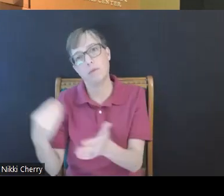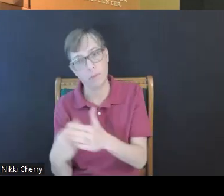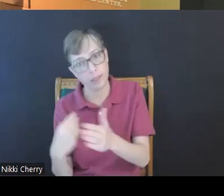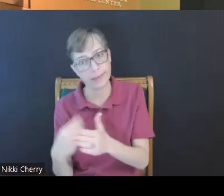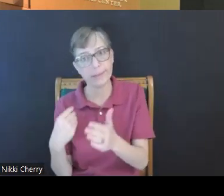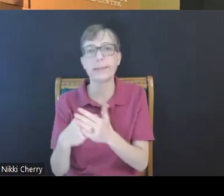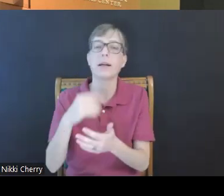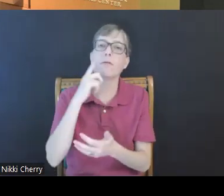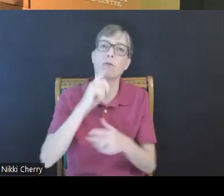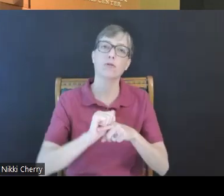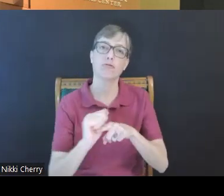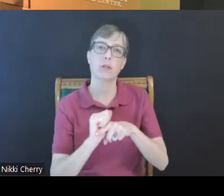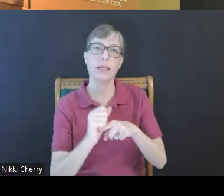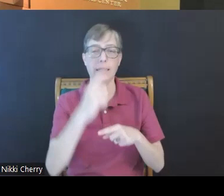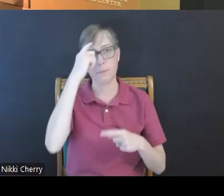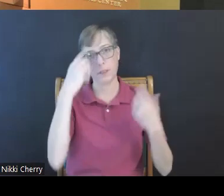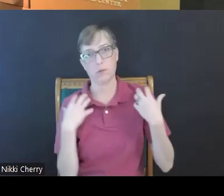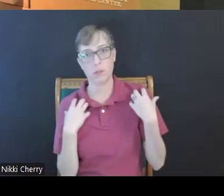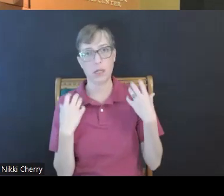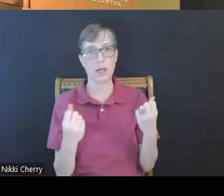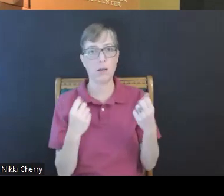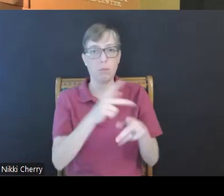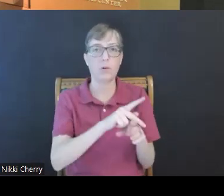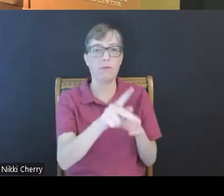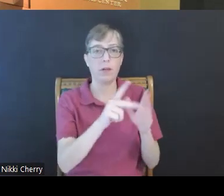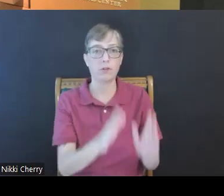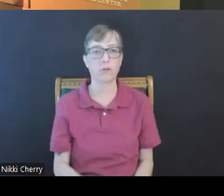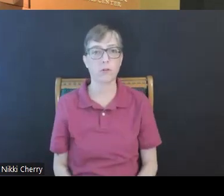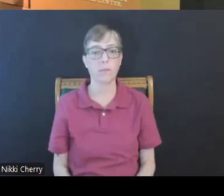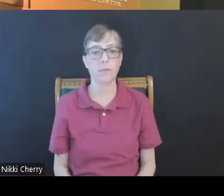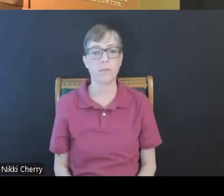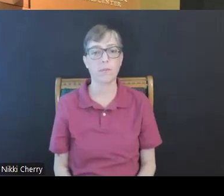mental health professional so a psychiatrist minimum 12year investment psychologists very